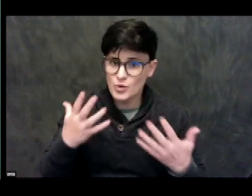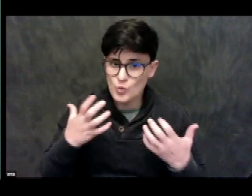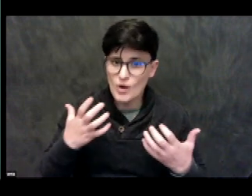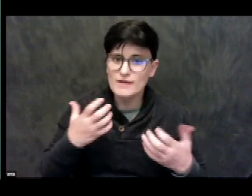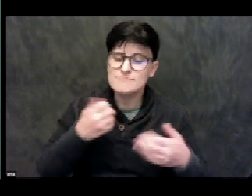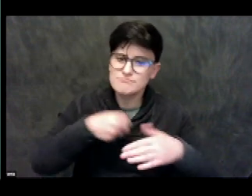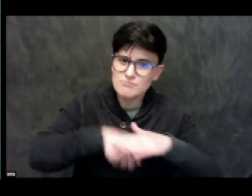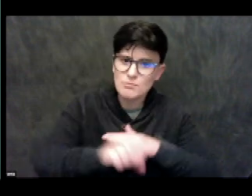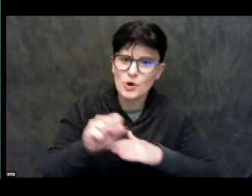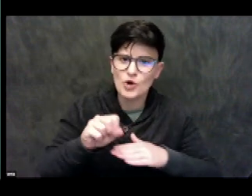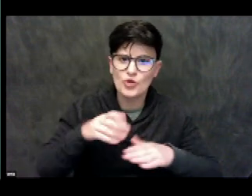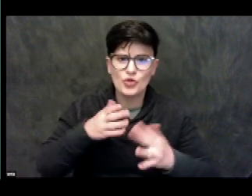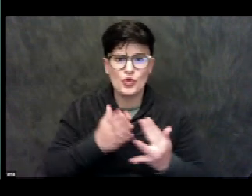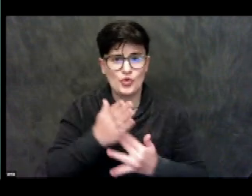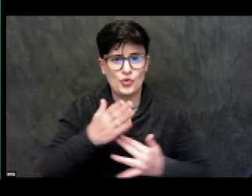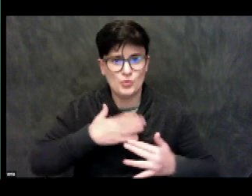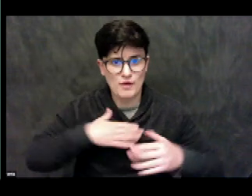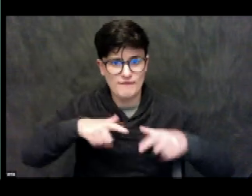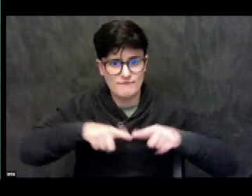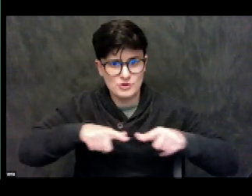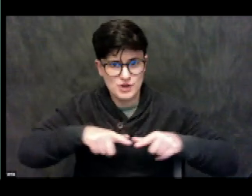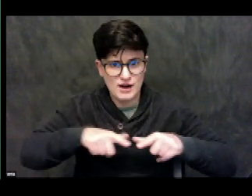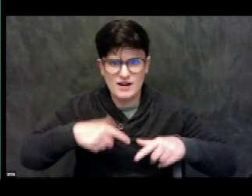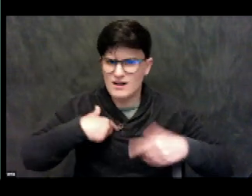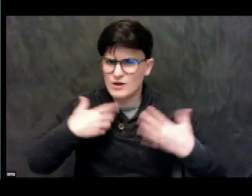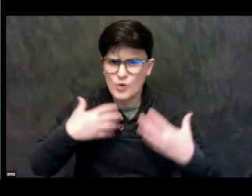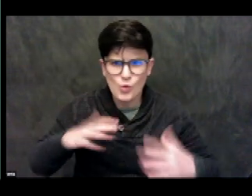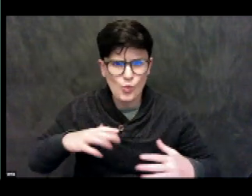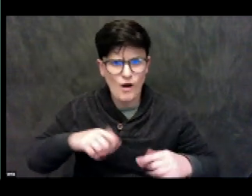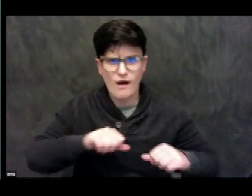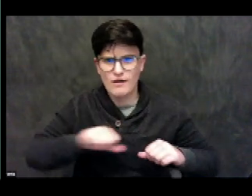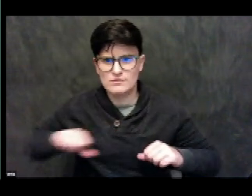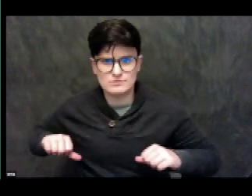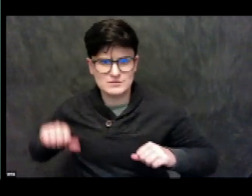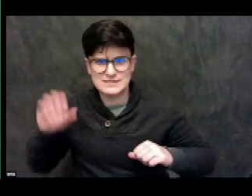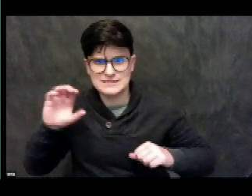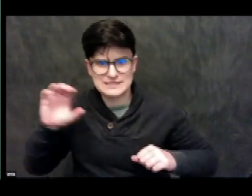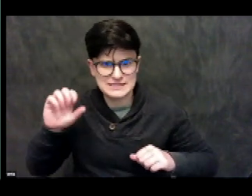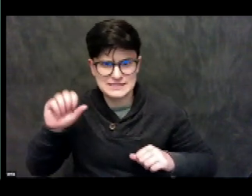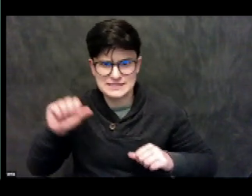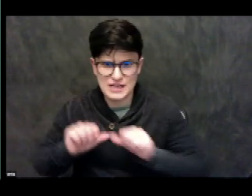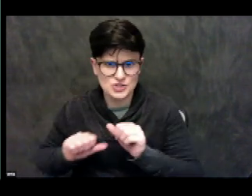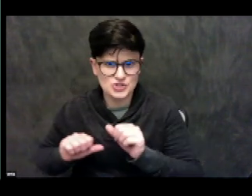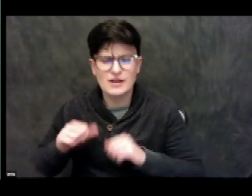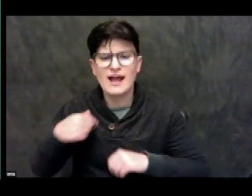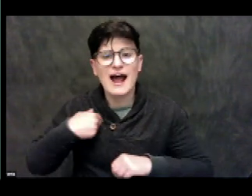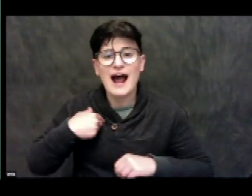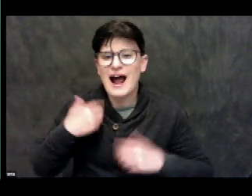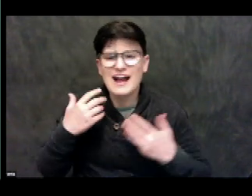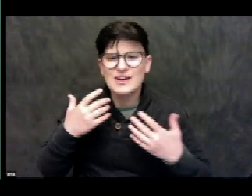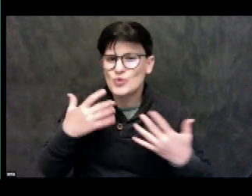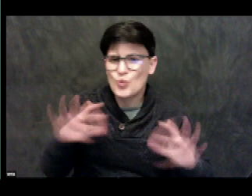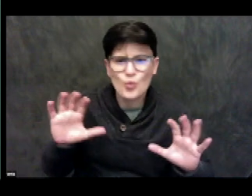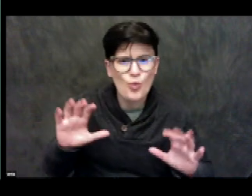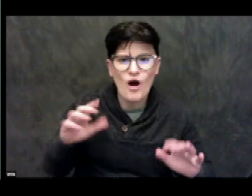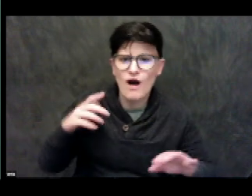I was concerned about an epidermal. And I did not want to have an epidermal because I've had so many.